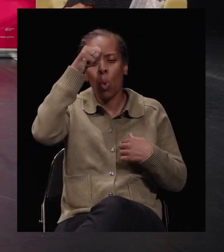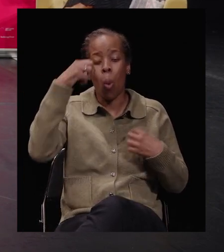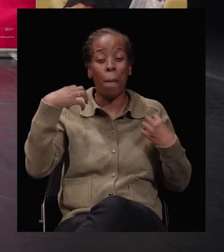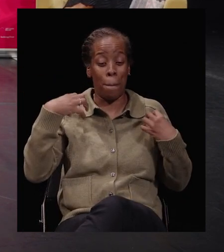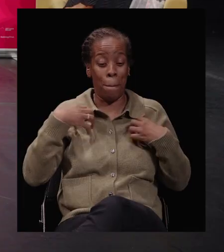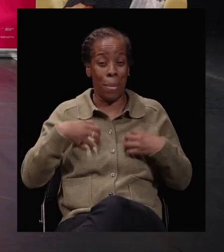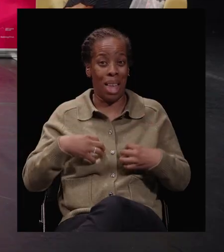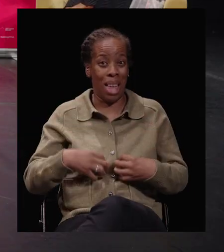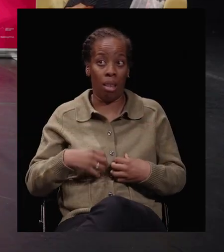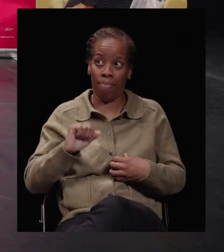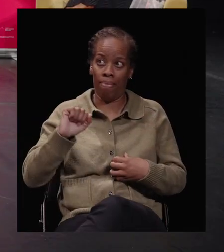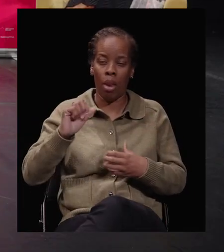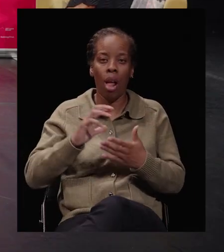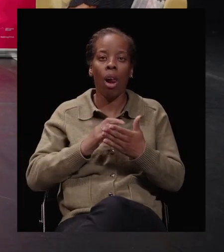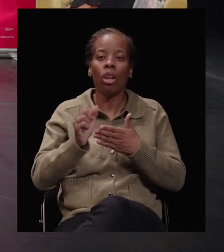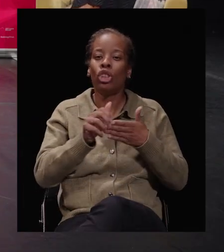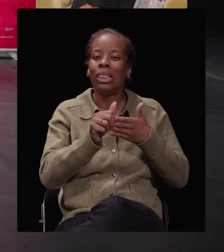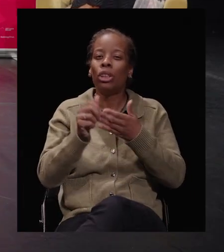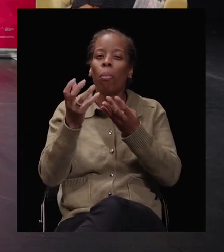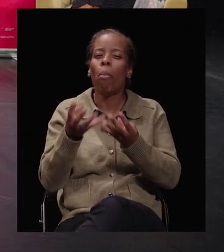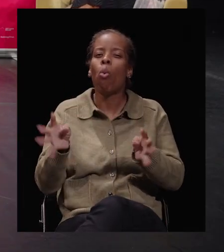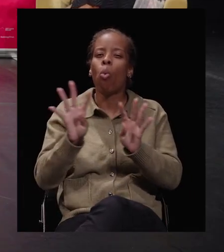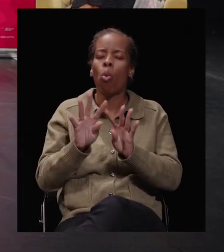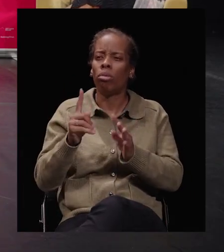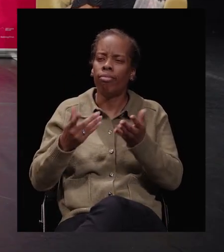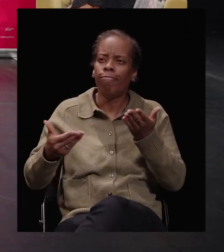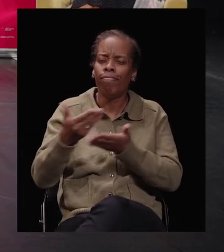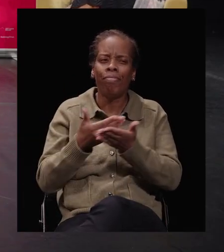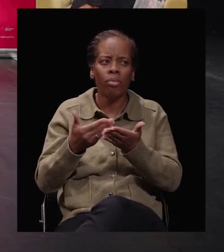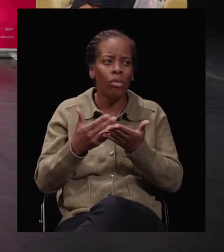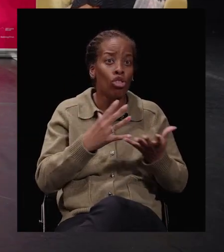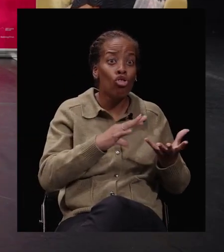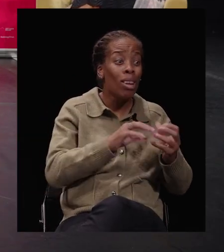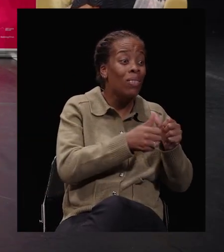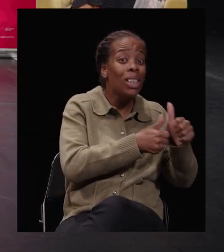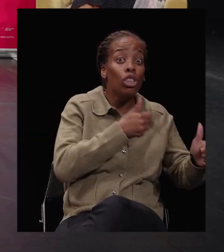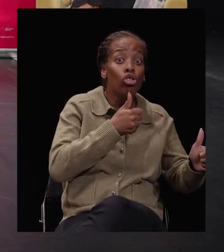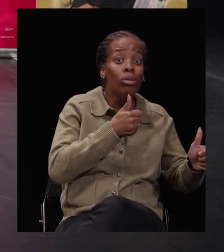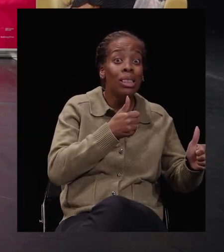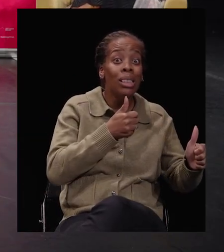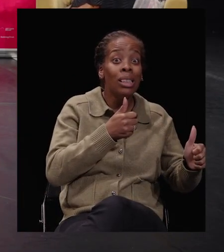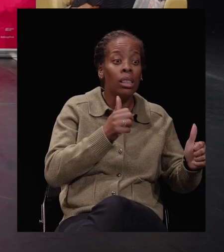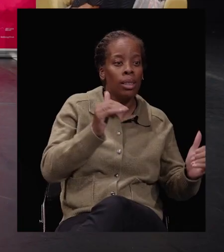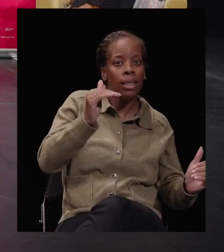have been discussing this about how you make creative industry be seen in the same way as a part of the infrastructure